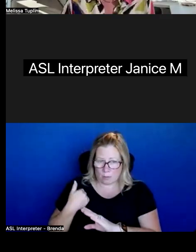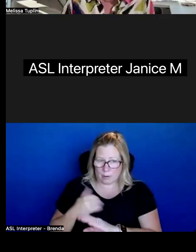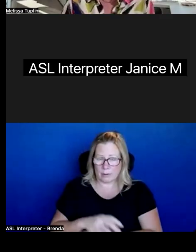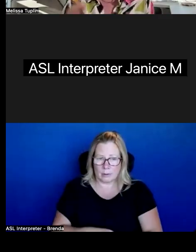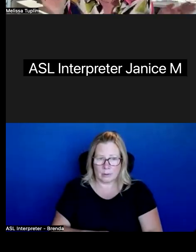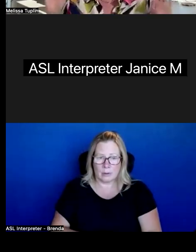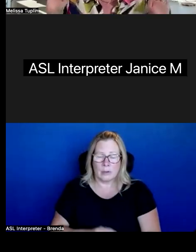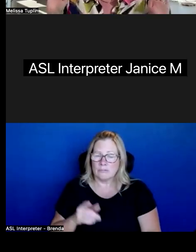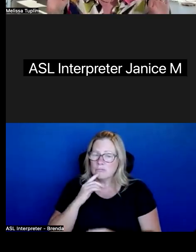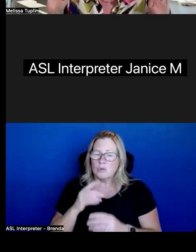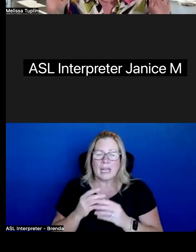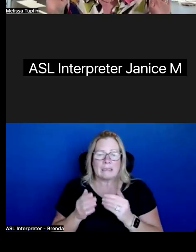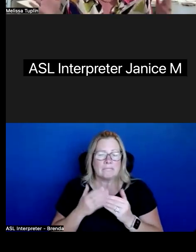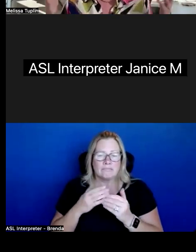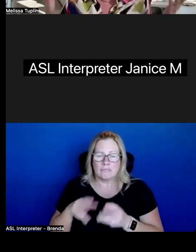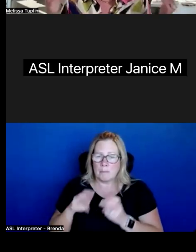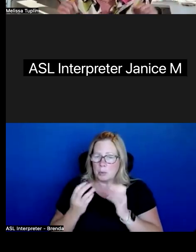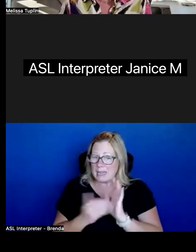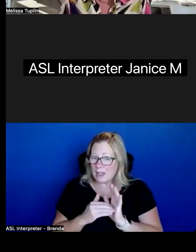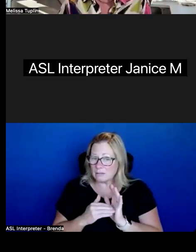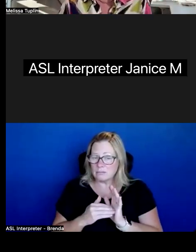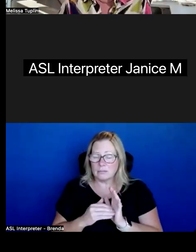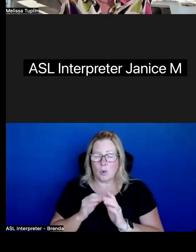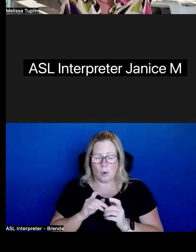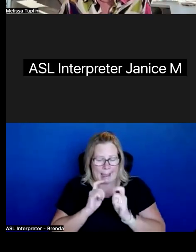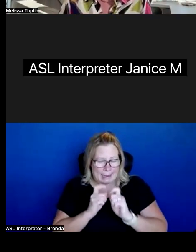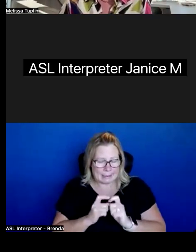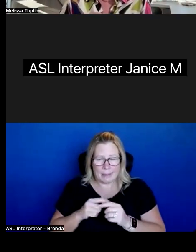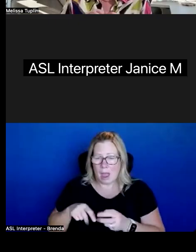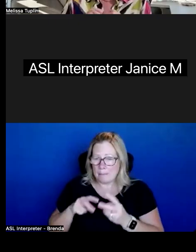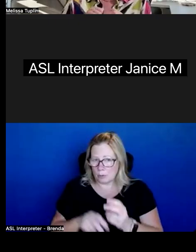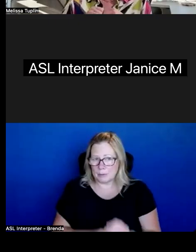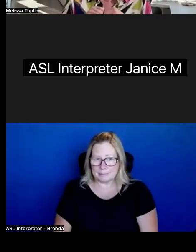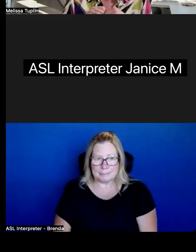and you can simply re-upload those or feel free to make changes.